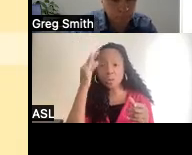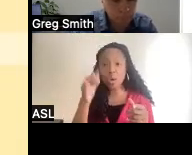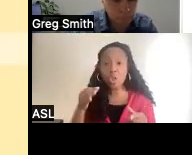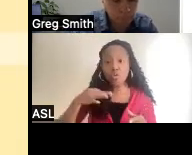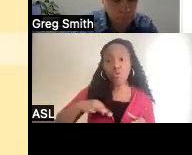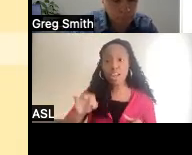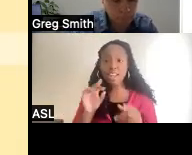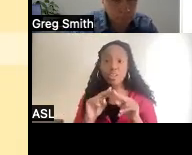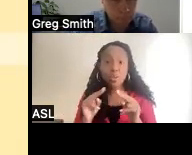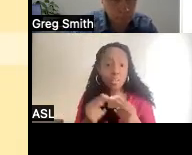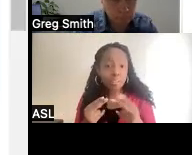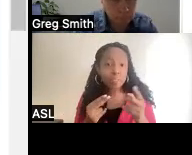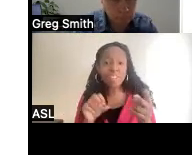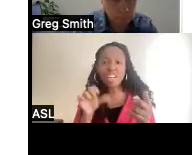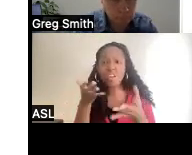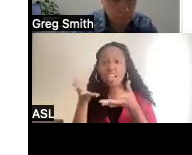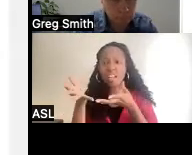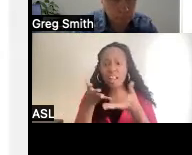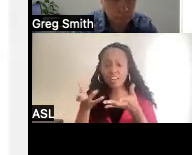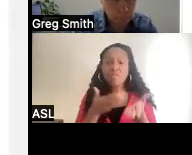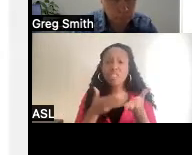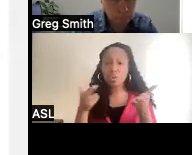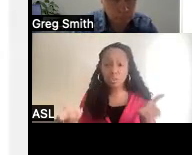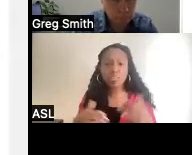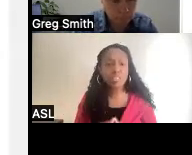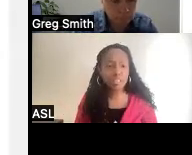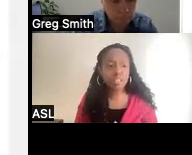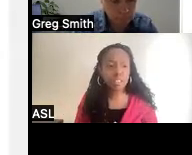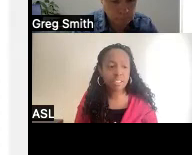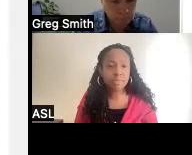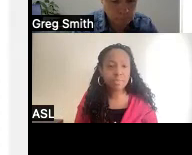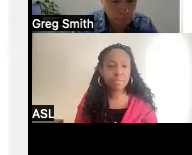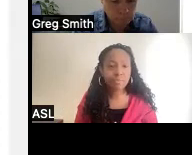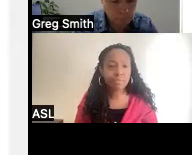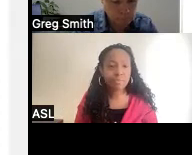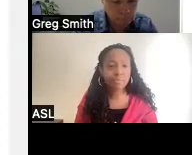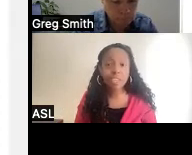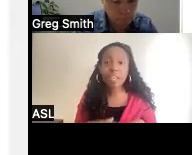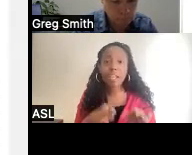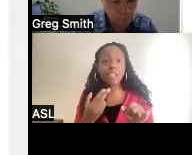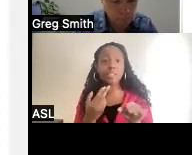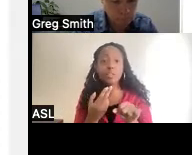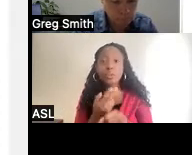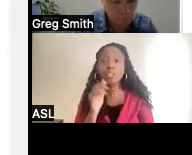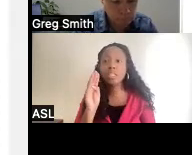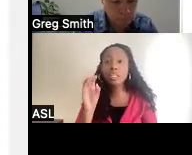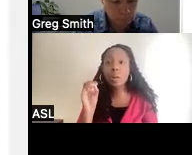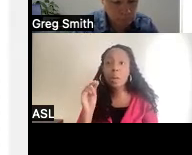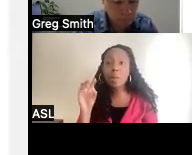interactive resource uh it was utilizing Bonsai org's Financial education platform